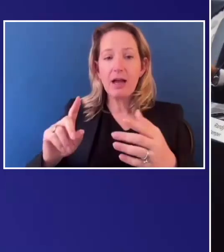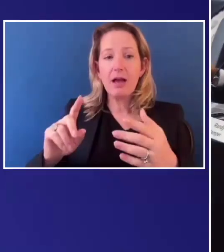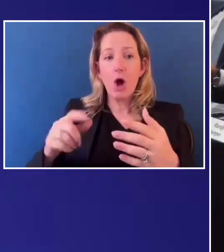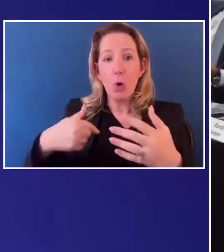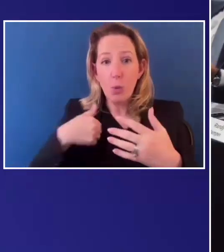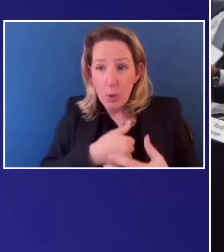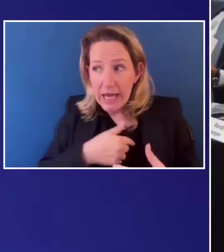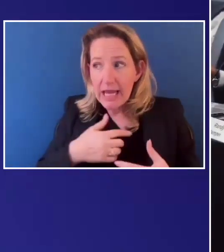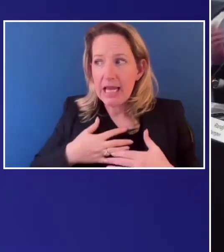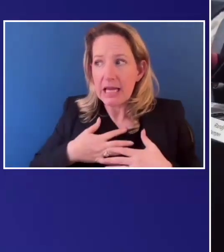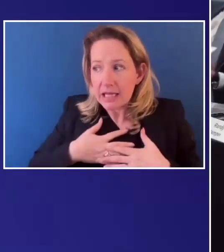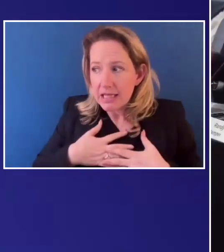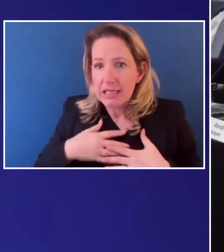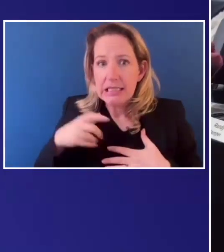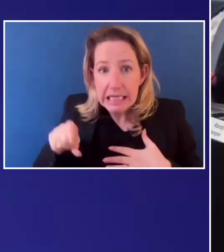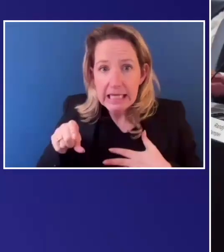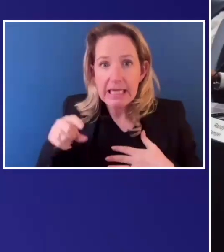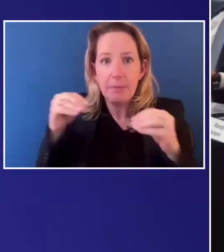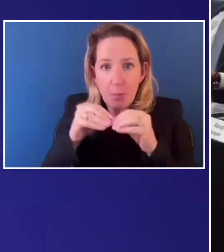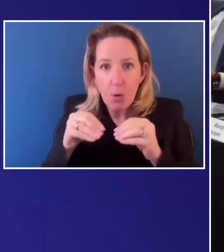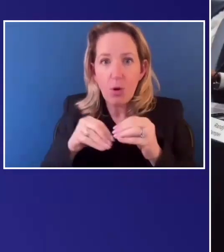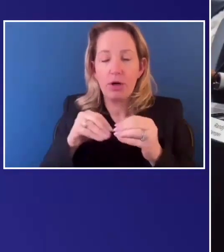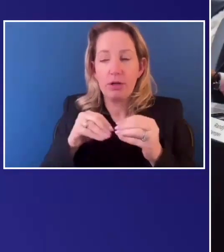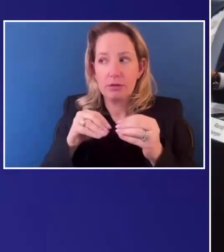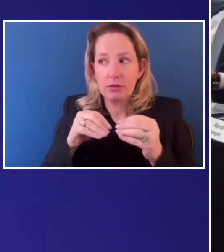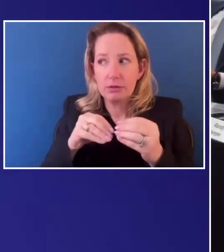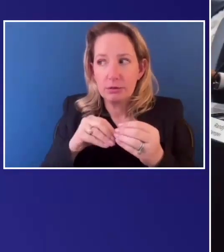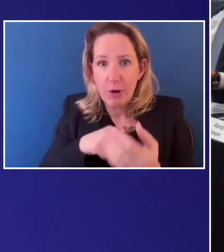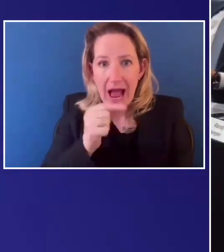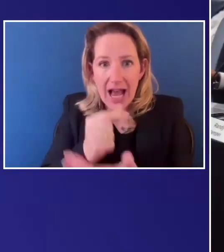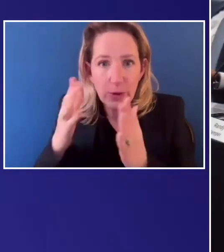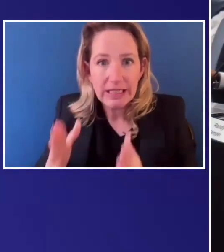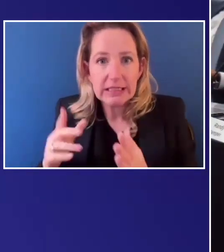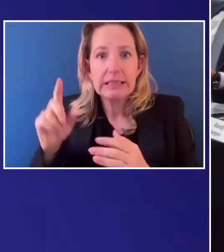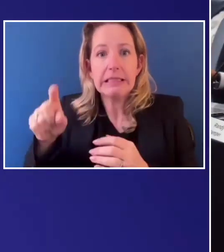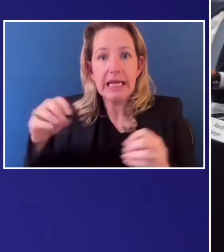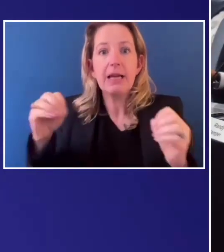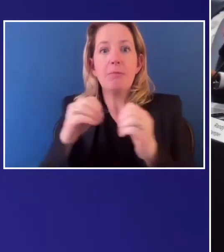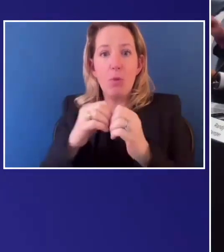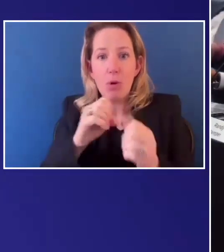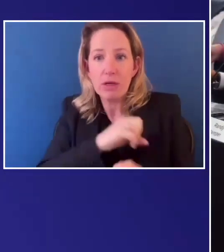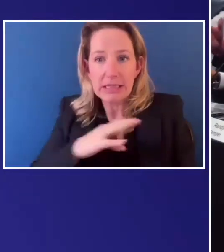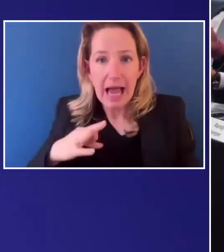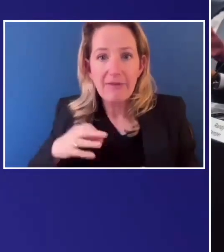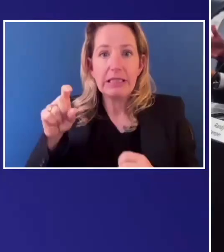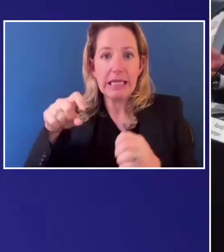pressure to produce more graduates out of that -- to enter a field that,